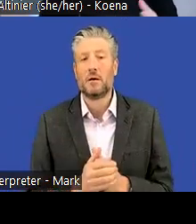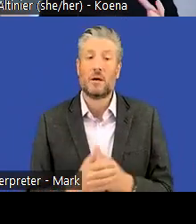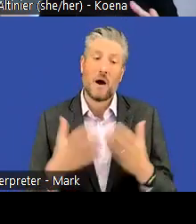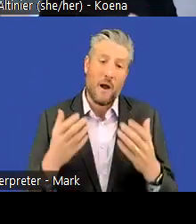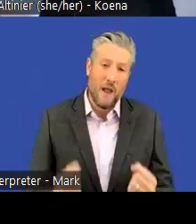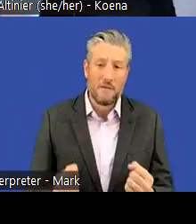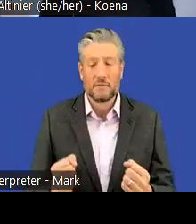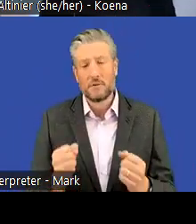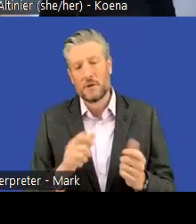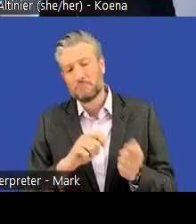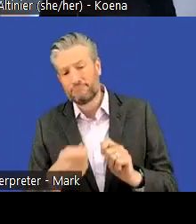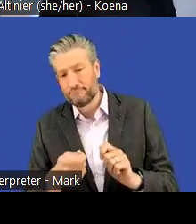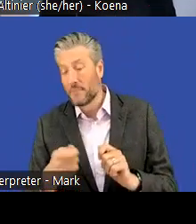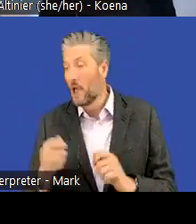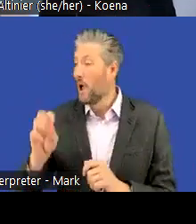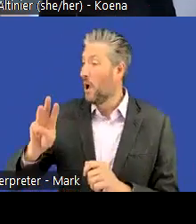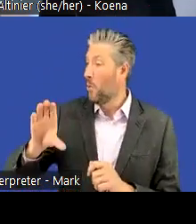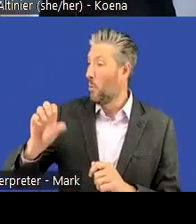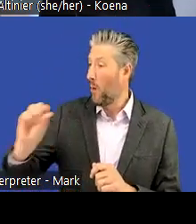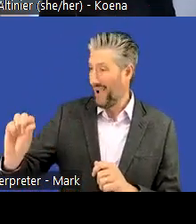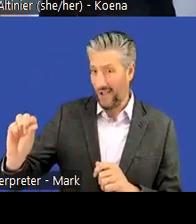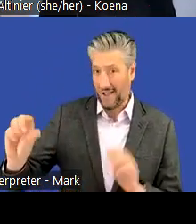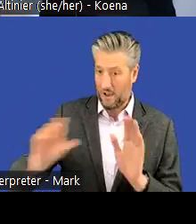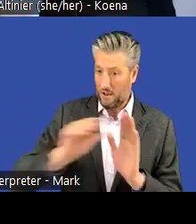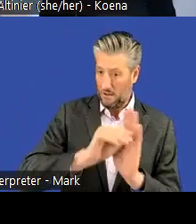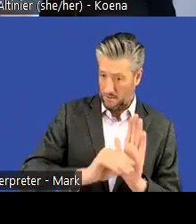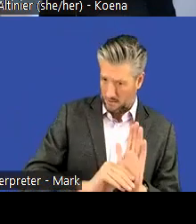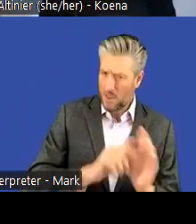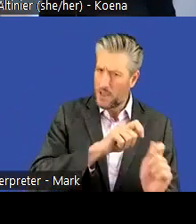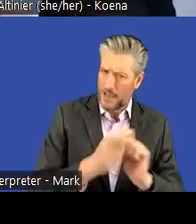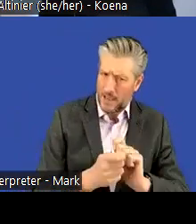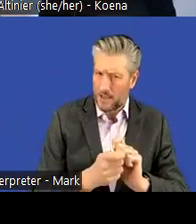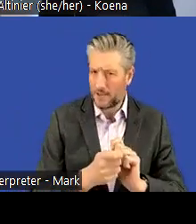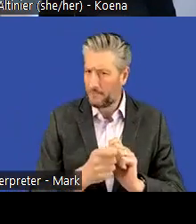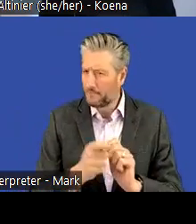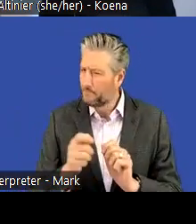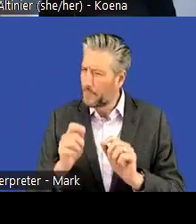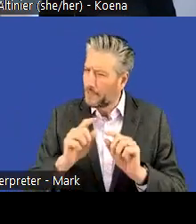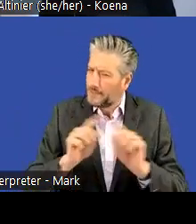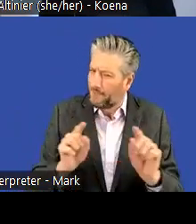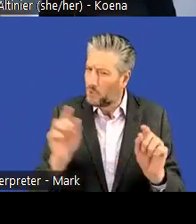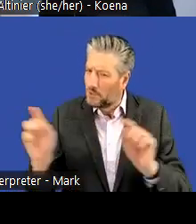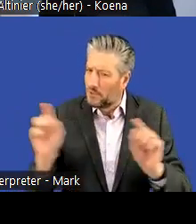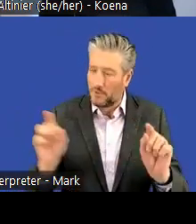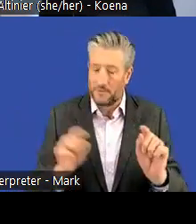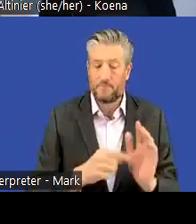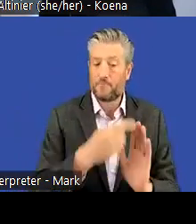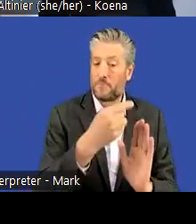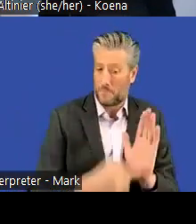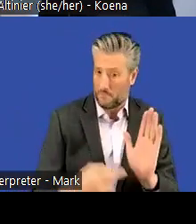All criteria were, and it's still the case, were written as a question.